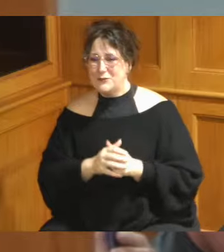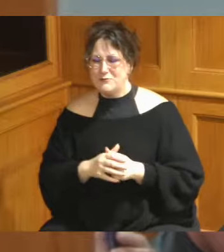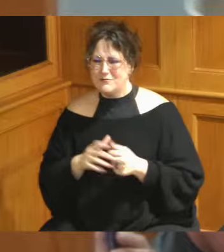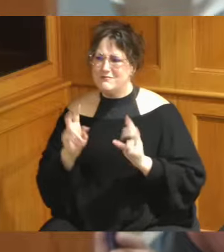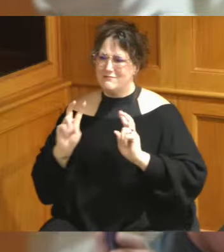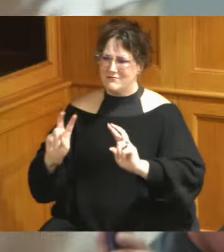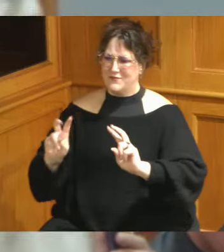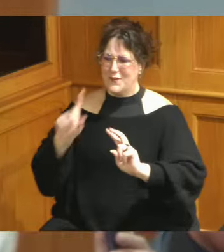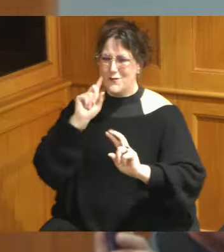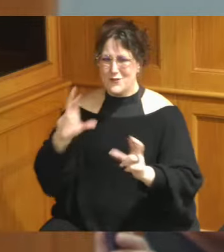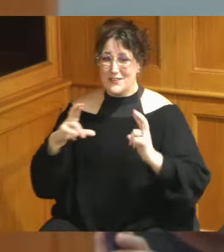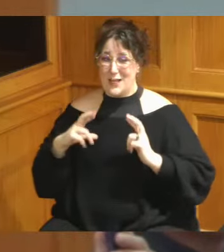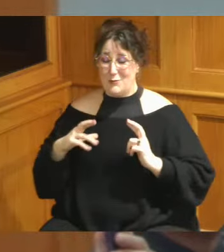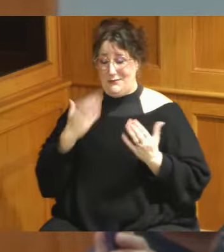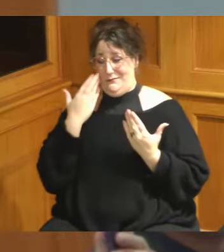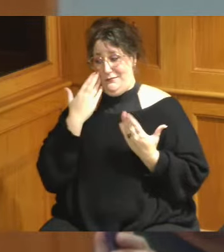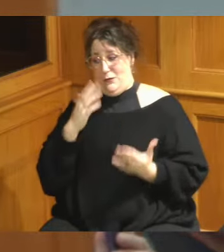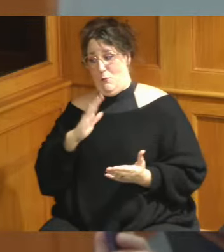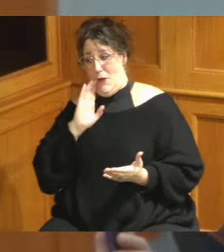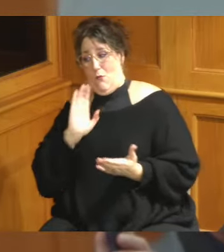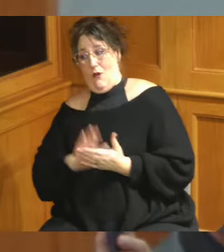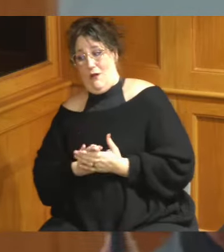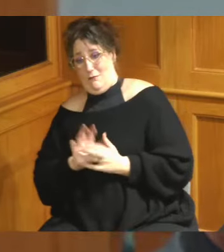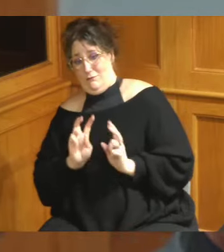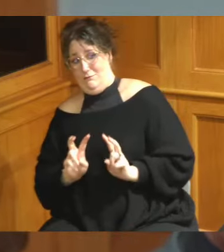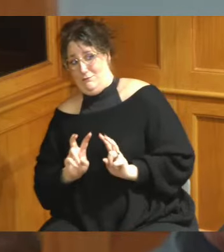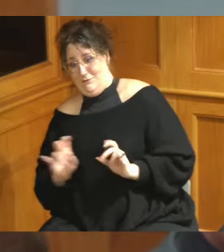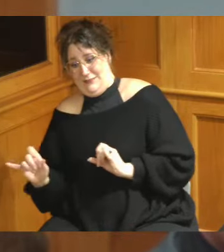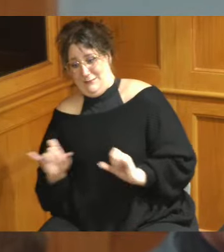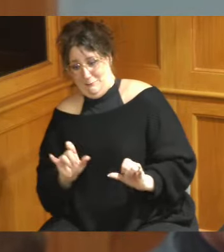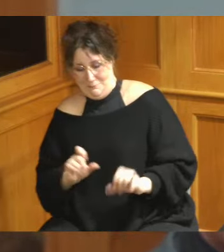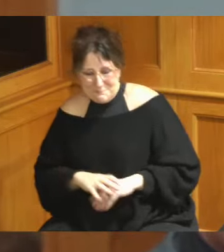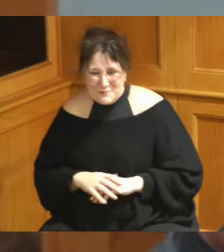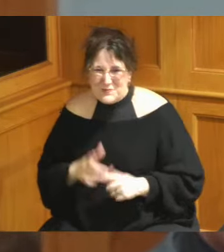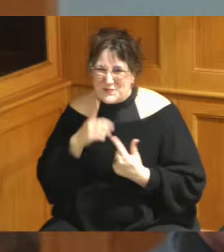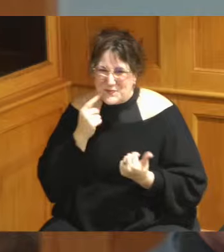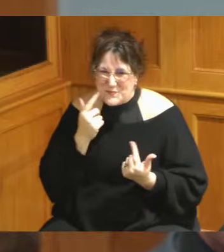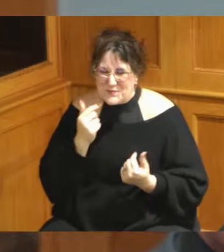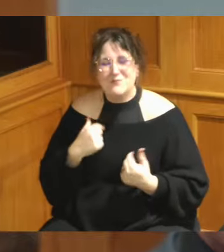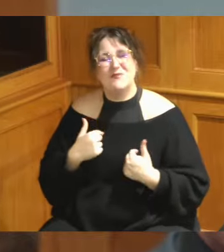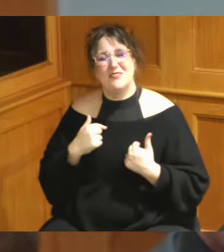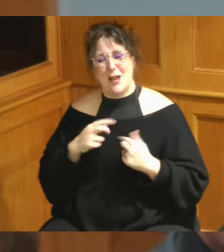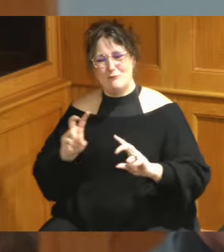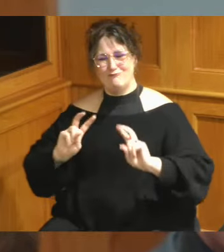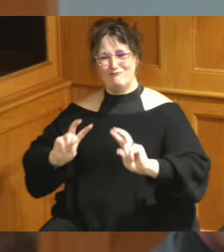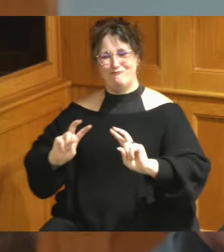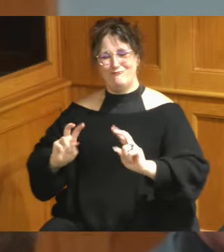don't know if my wife is, but I'm looking forward to it and thank you for this honor. I appreciate